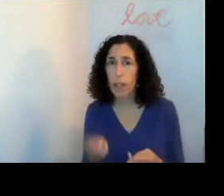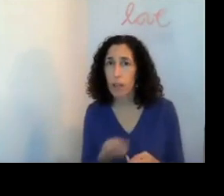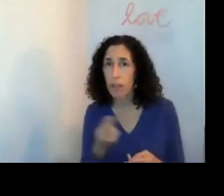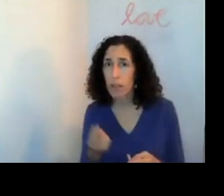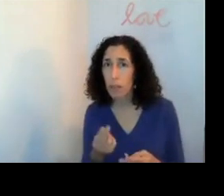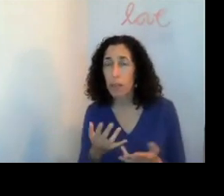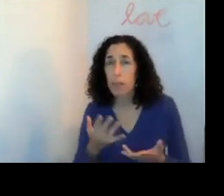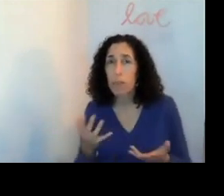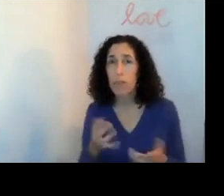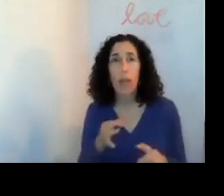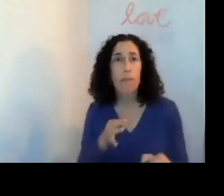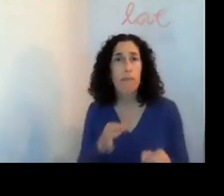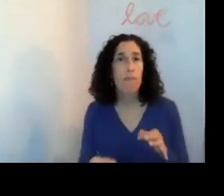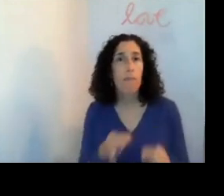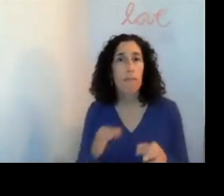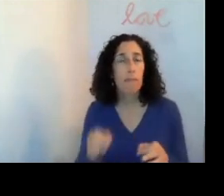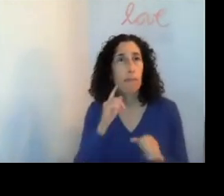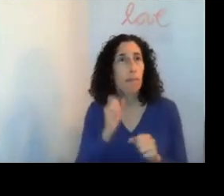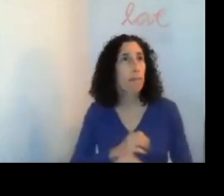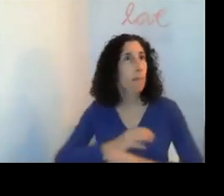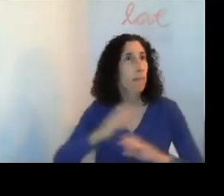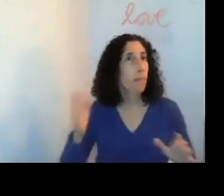to imagine this soup environment filling the bowl.